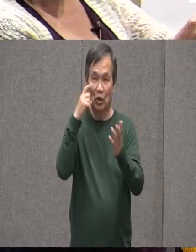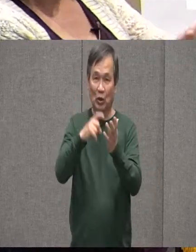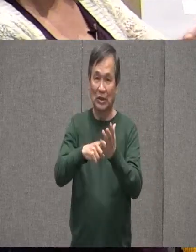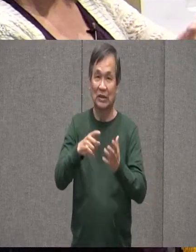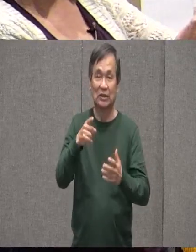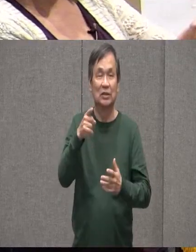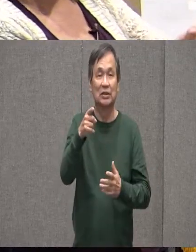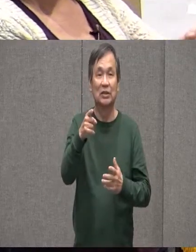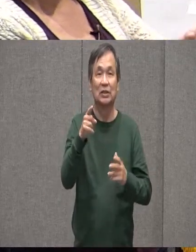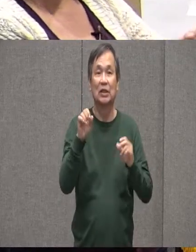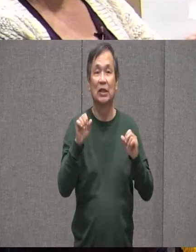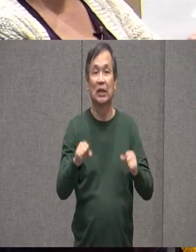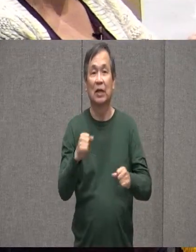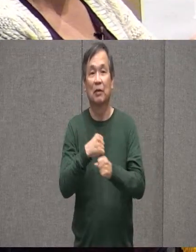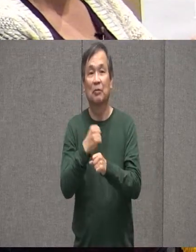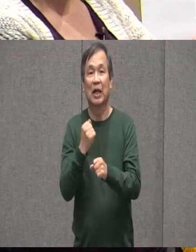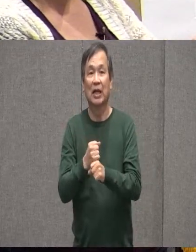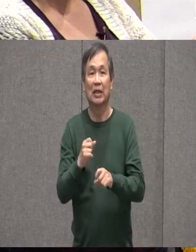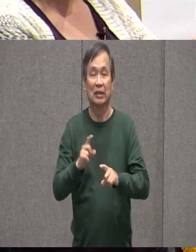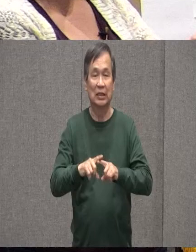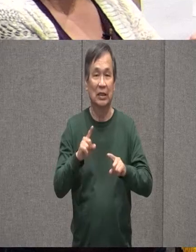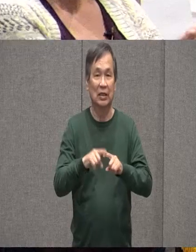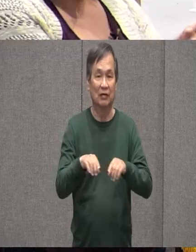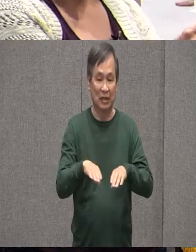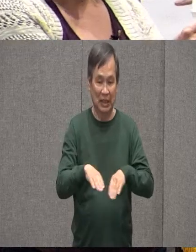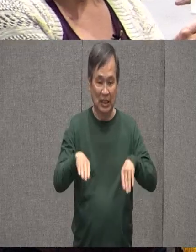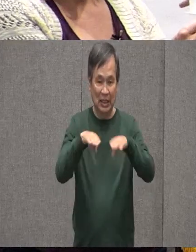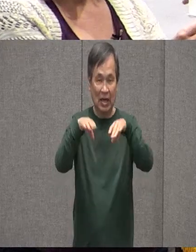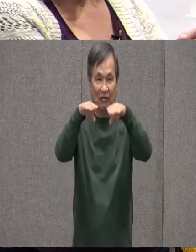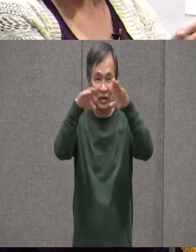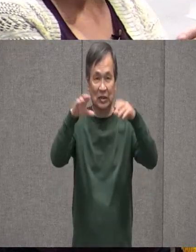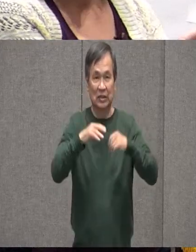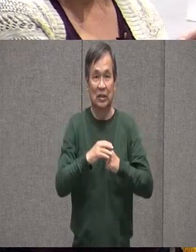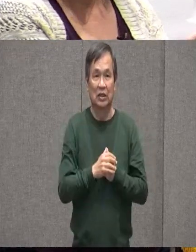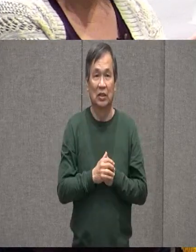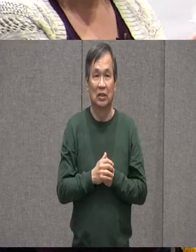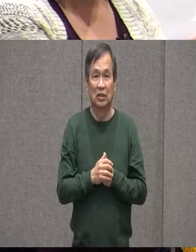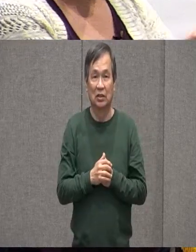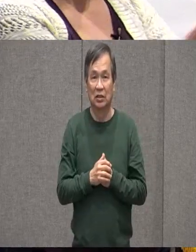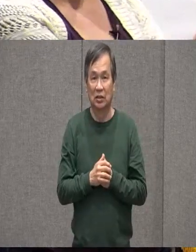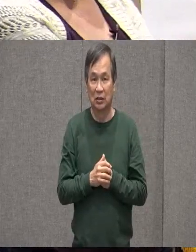you can even make different little levels too. You can make pop-ups on top of pop-ups.